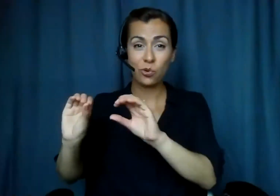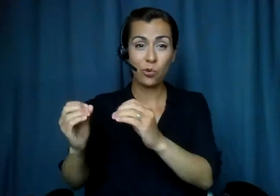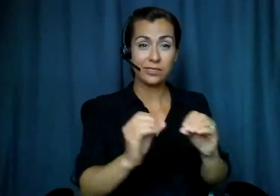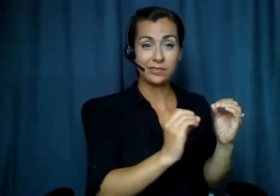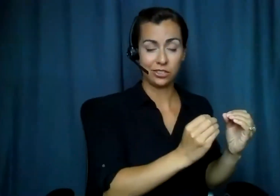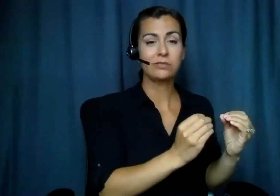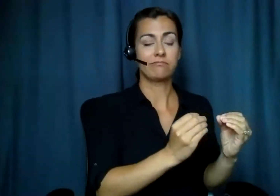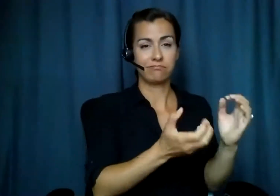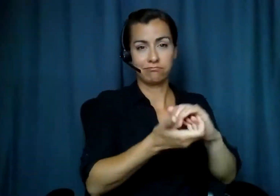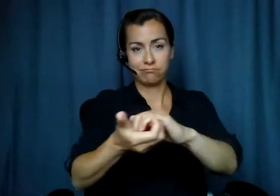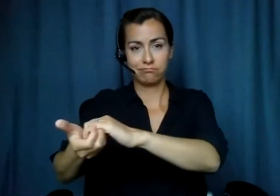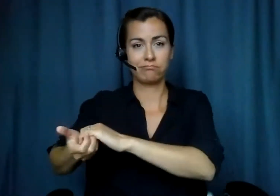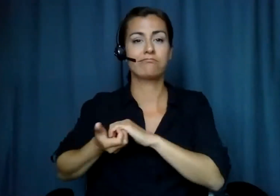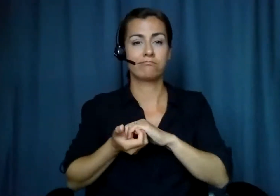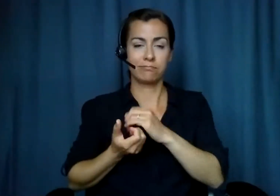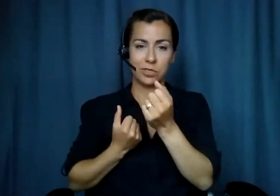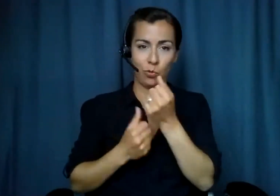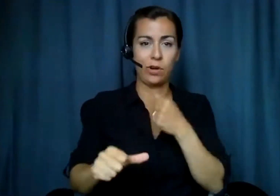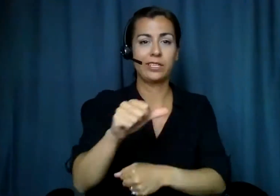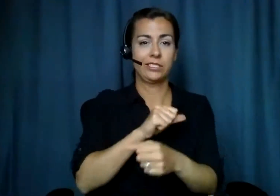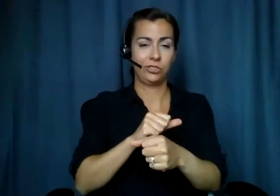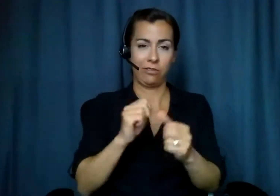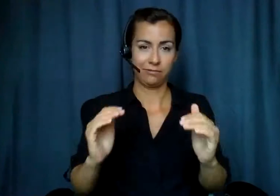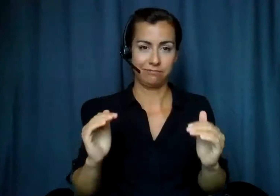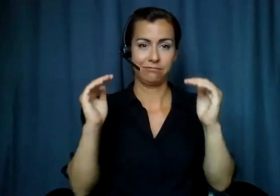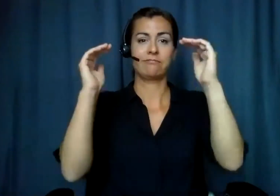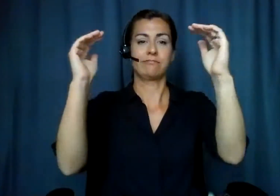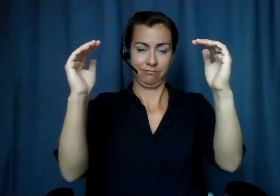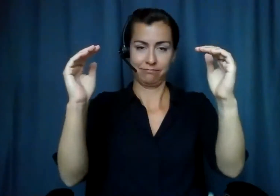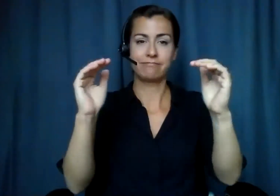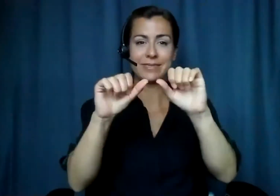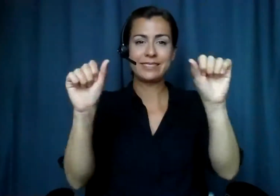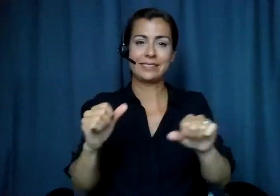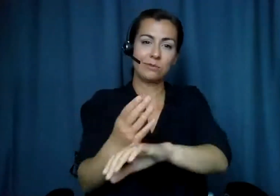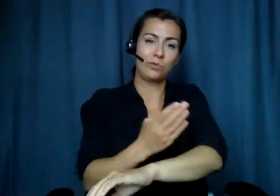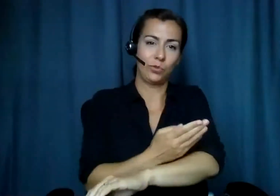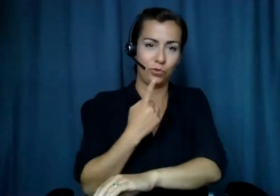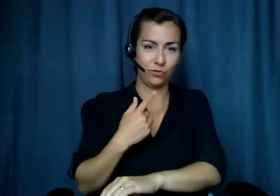UCEDD at OHSU. After the presentations we will spend